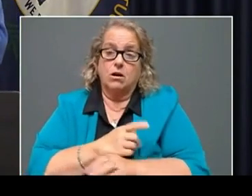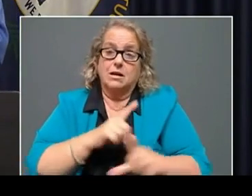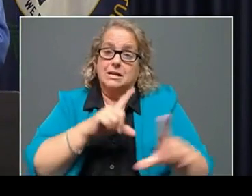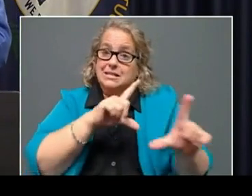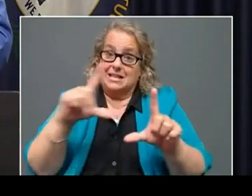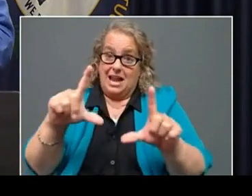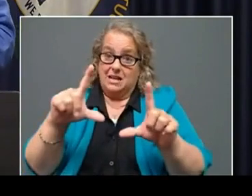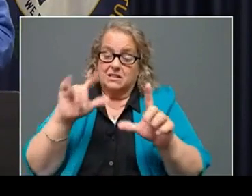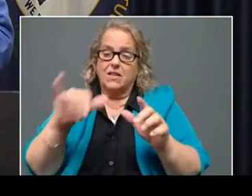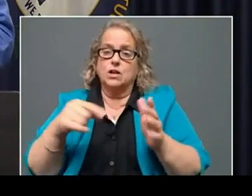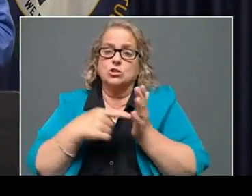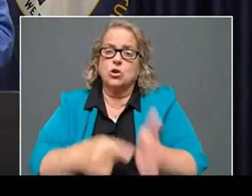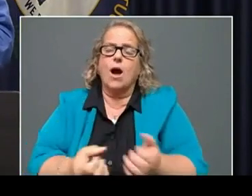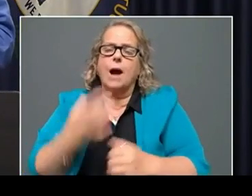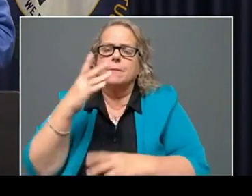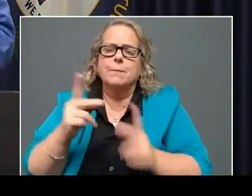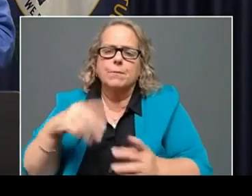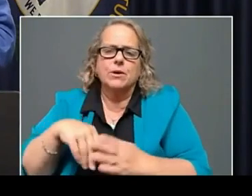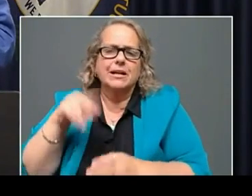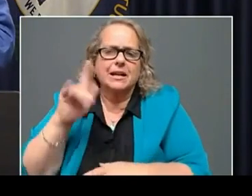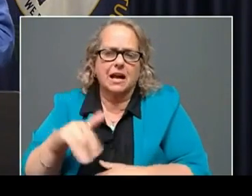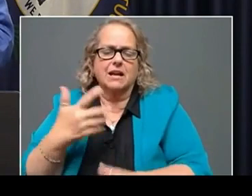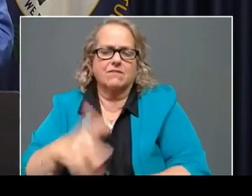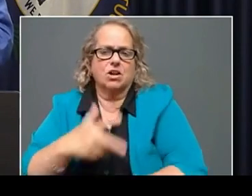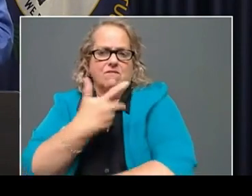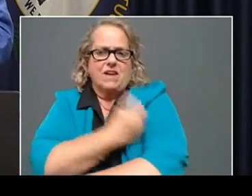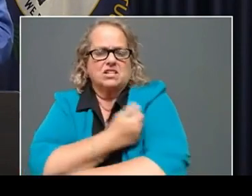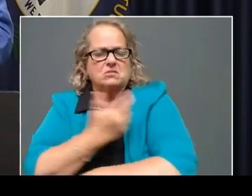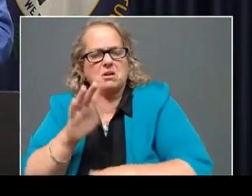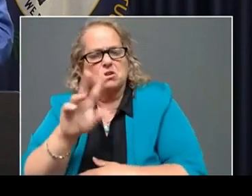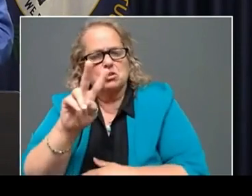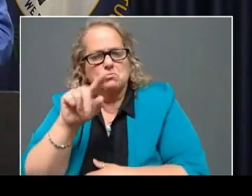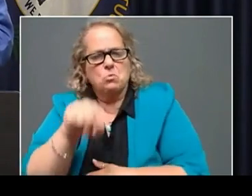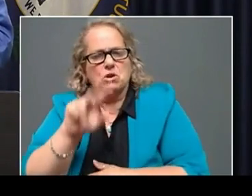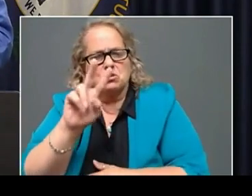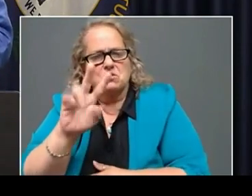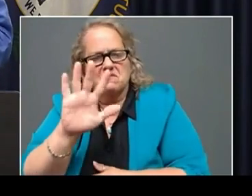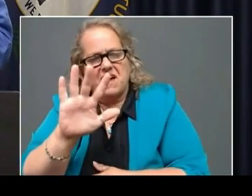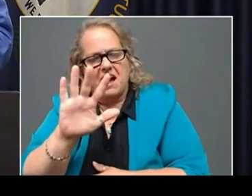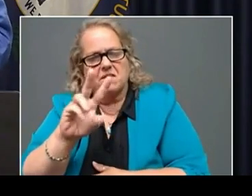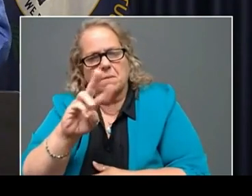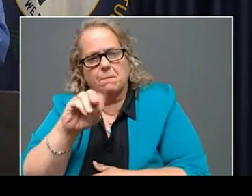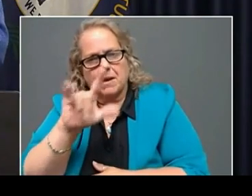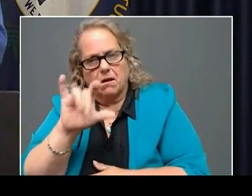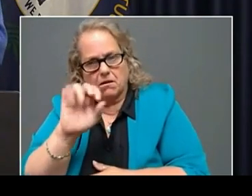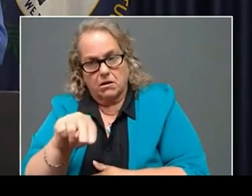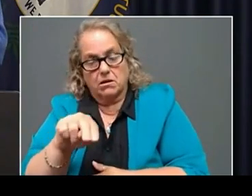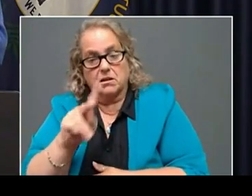vaccinated. So it's About 2.25 million Kentucky and so far it's about 51% of